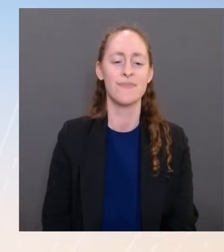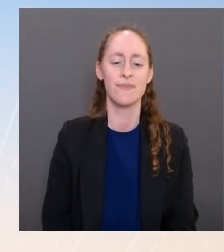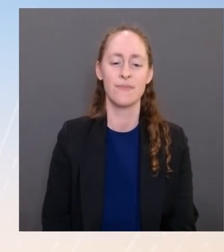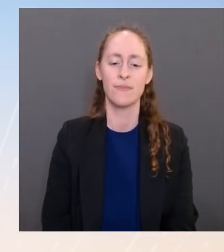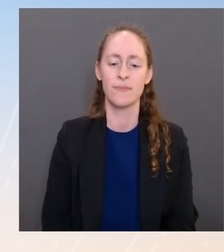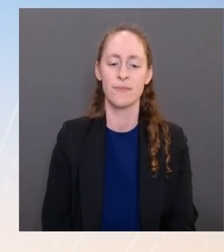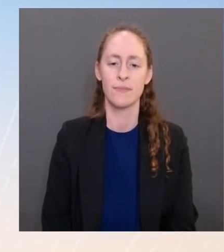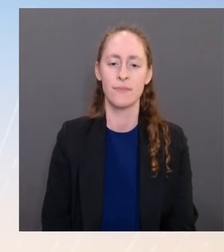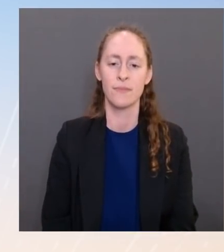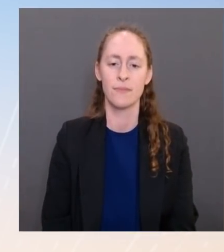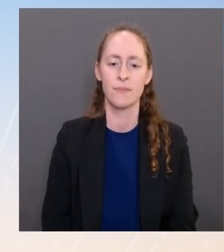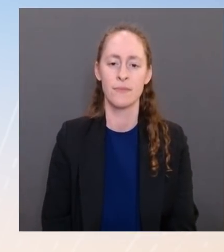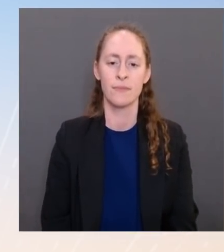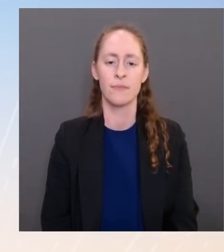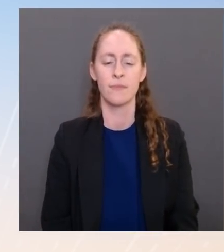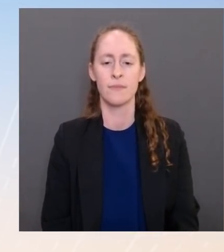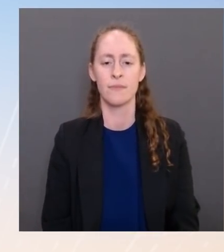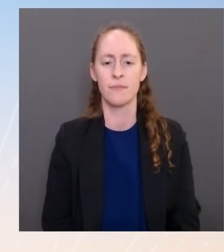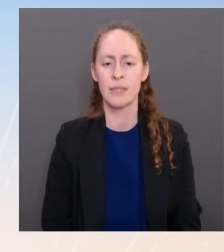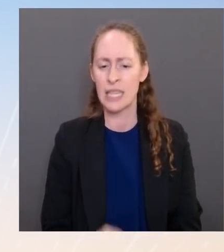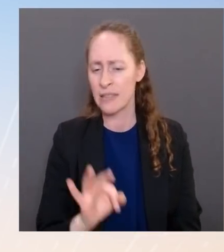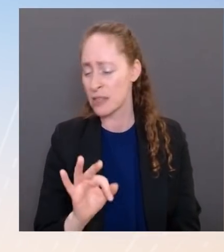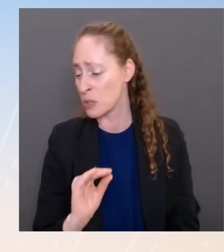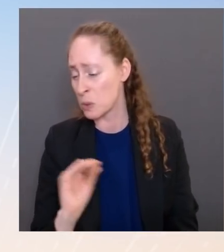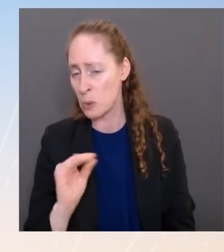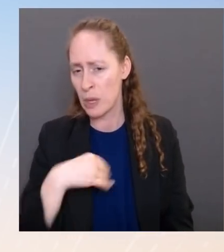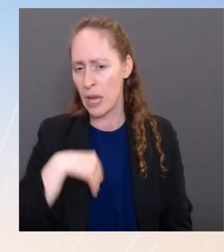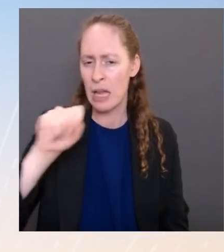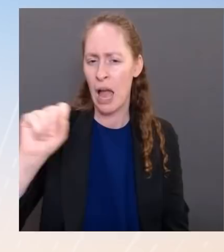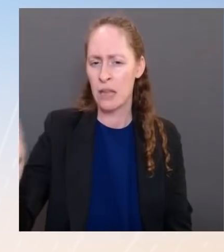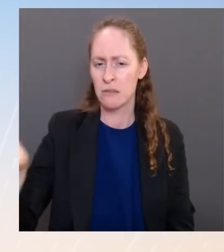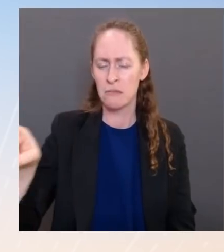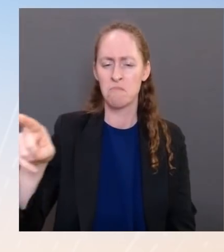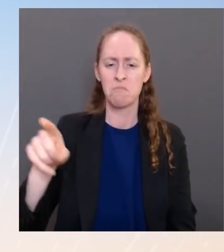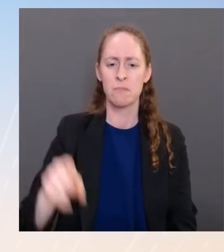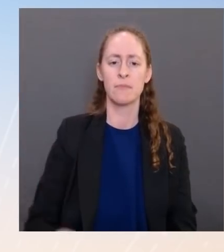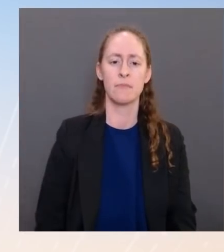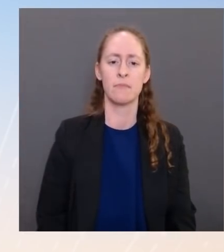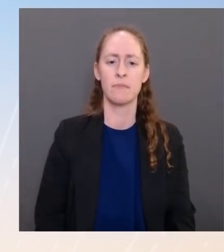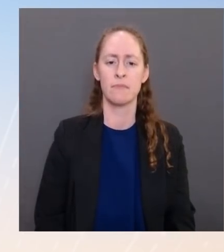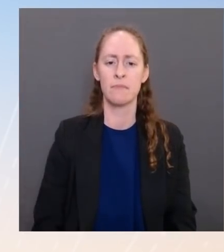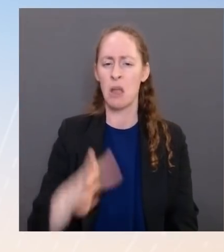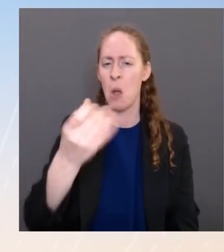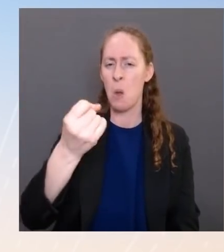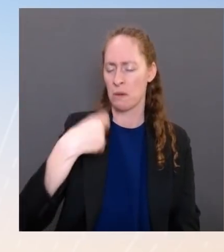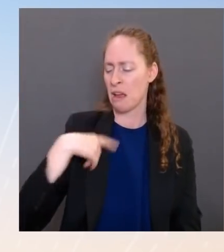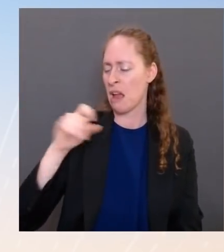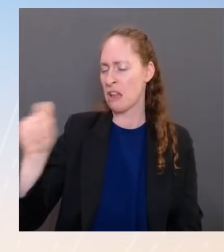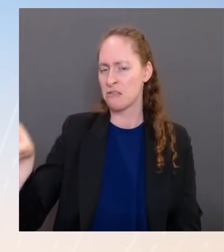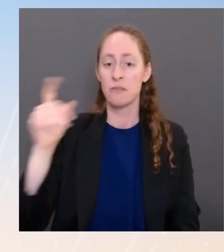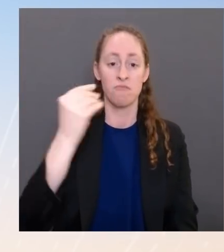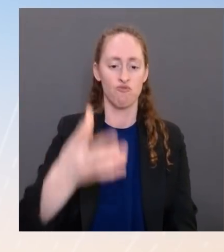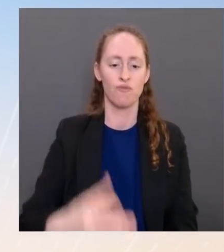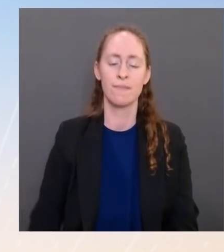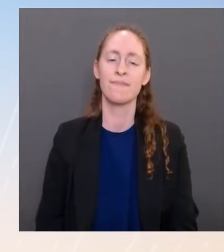because I believe we may have something on that. So why don't we venture to do that. The Press: And also, I had one on Afghanistan as well. Ms. Psaki: Sure. The Press: There were, like, dozens of women today